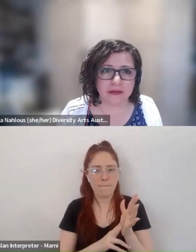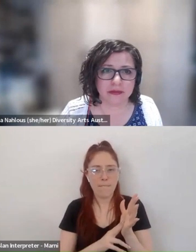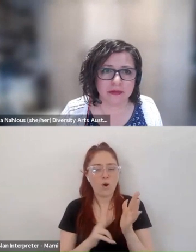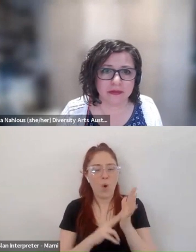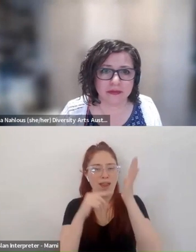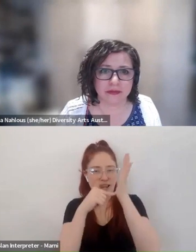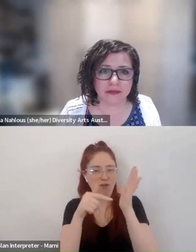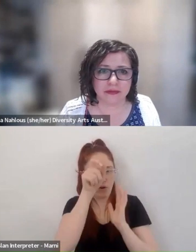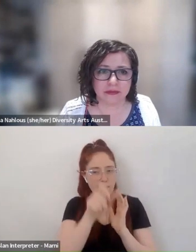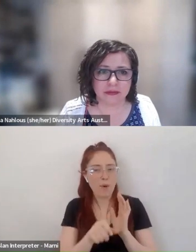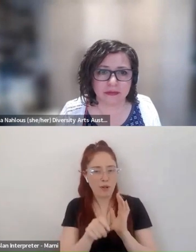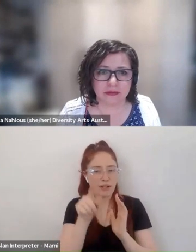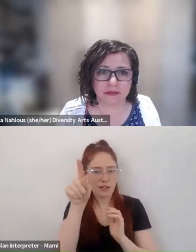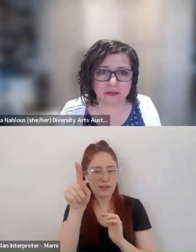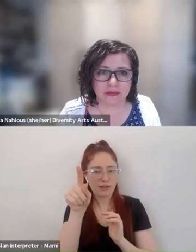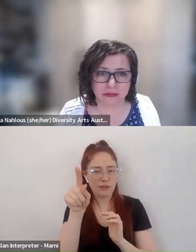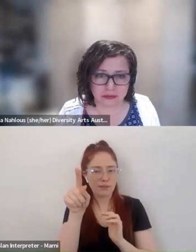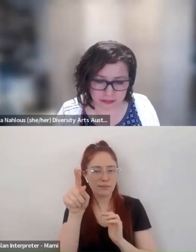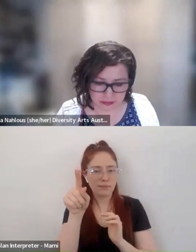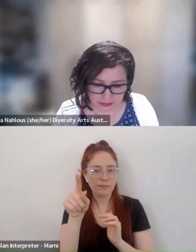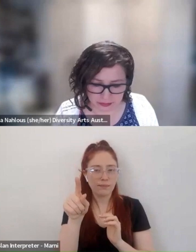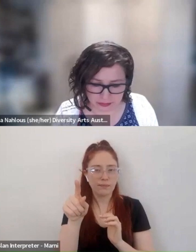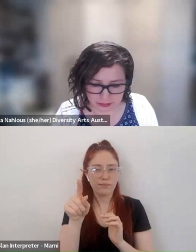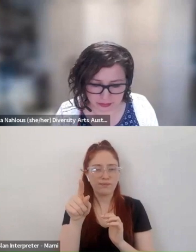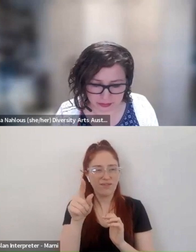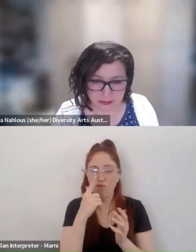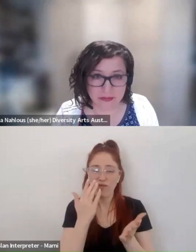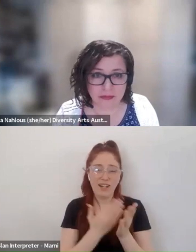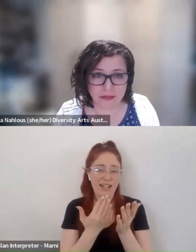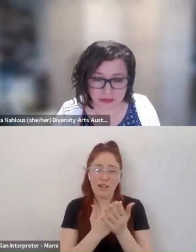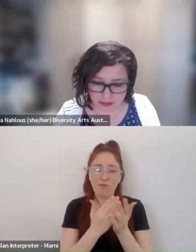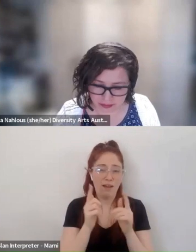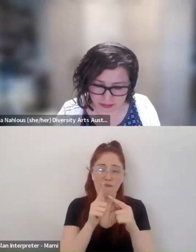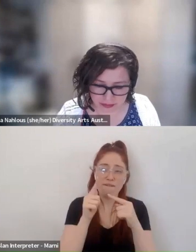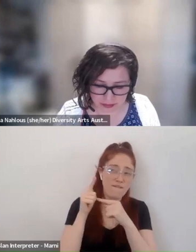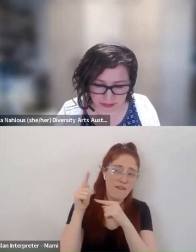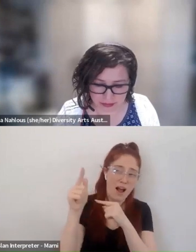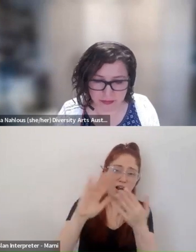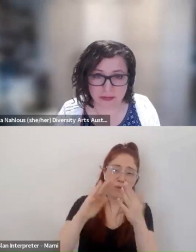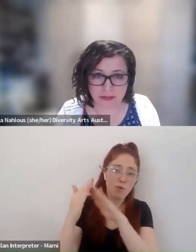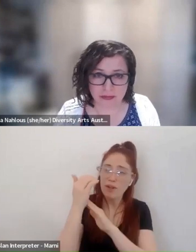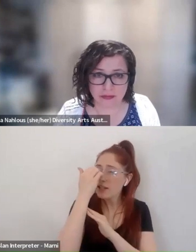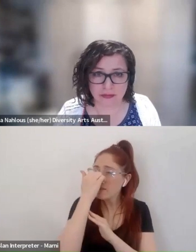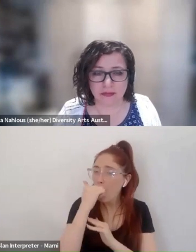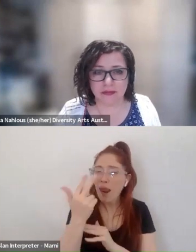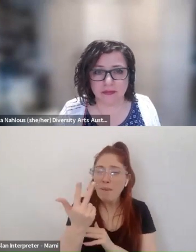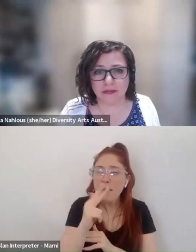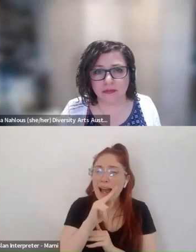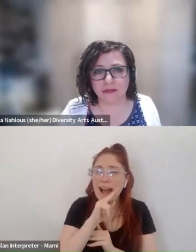quite sort of remote, I guess, community, 800 people, 15 different languages,